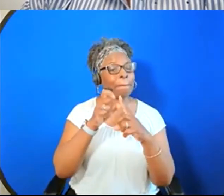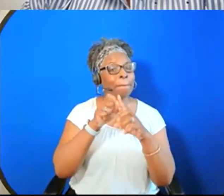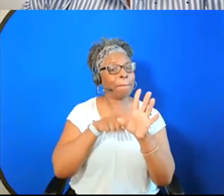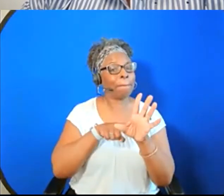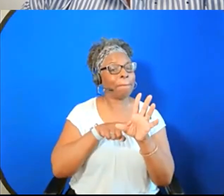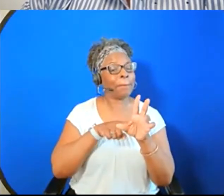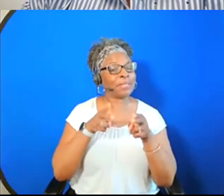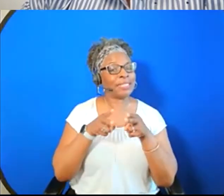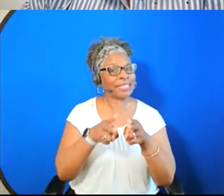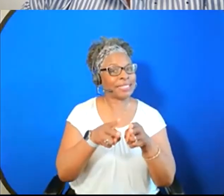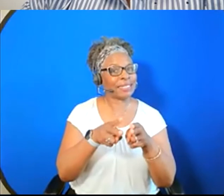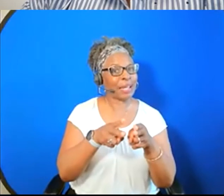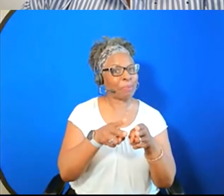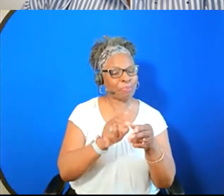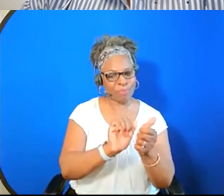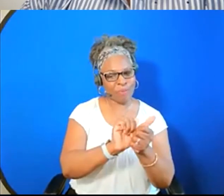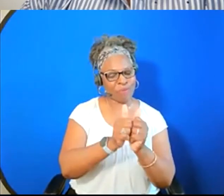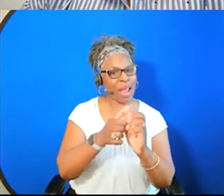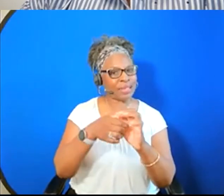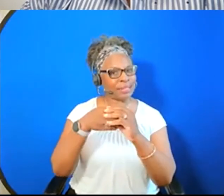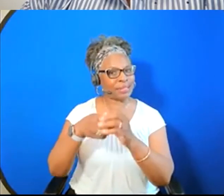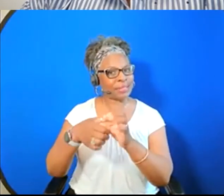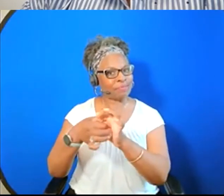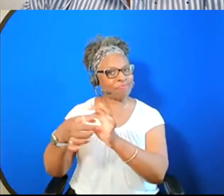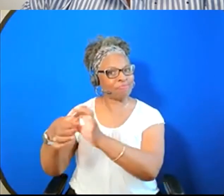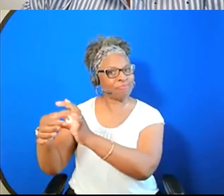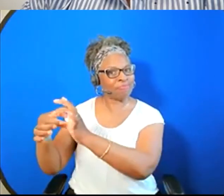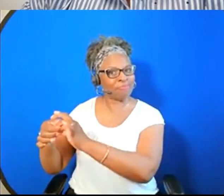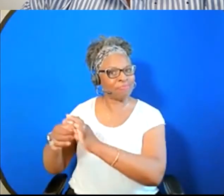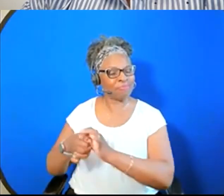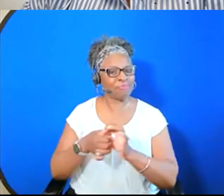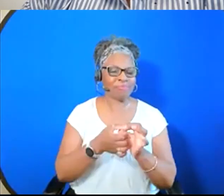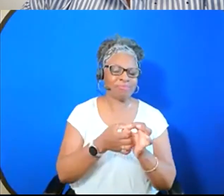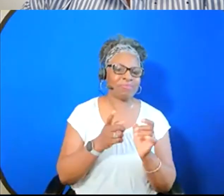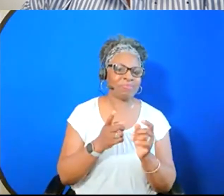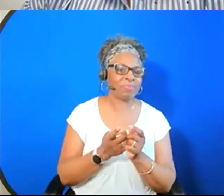out of a need, I guess, to kind of answer that some of the LARPs